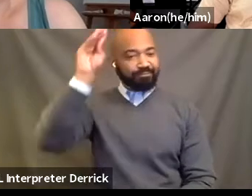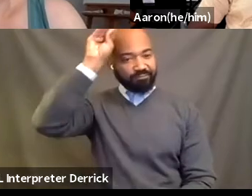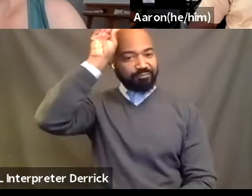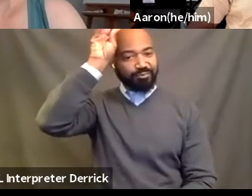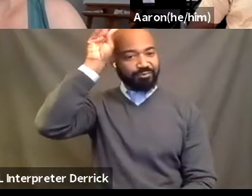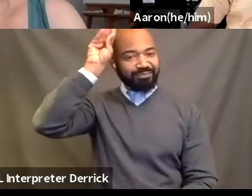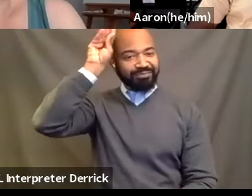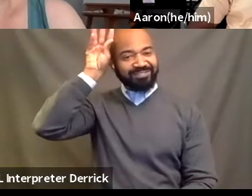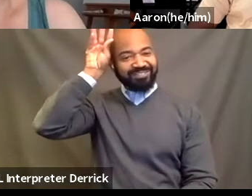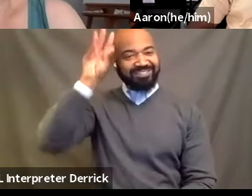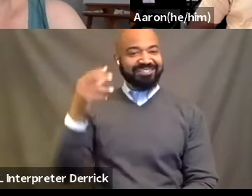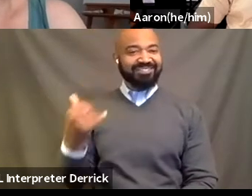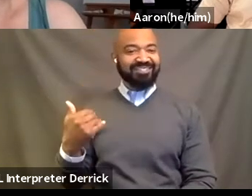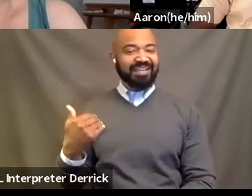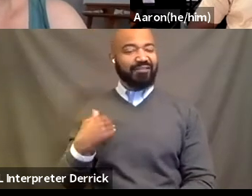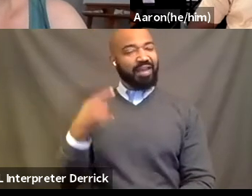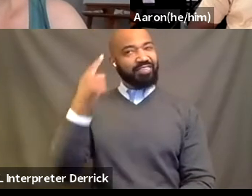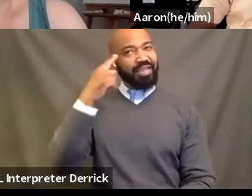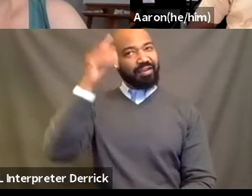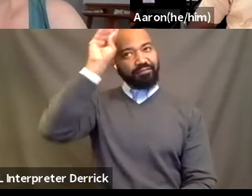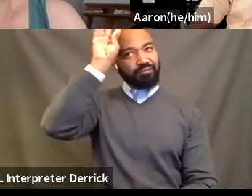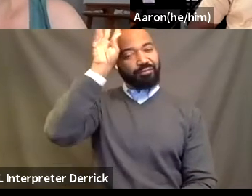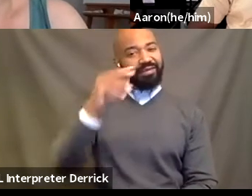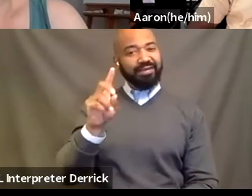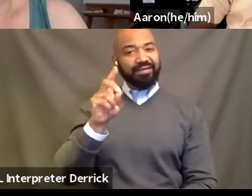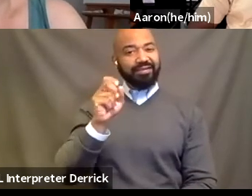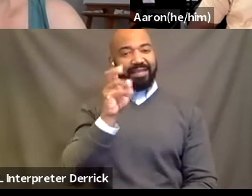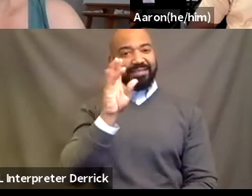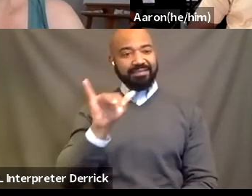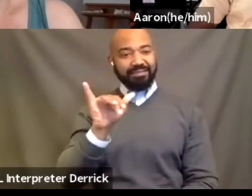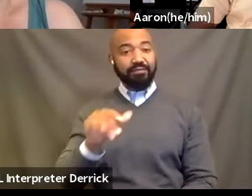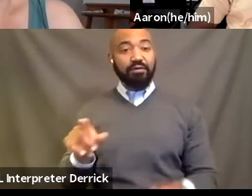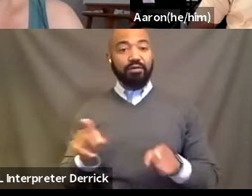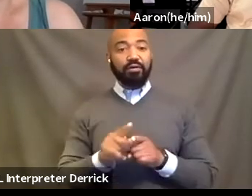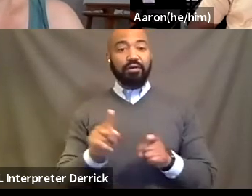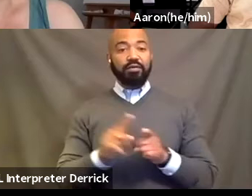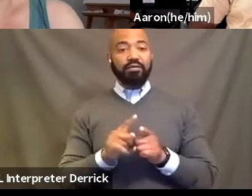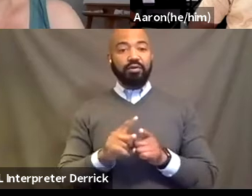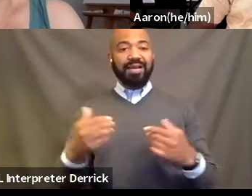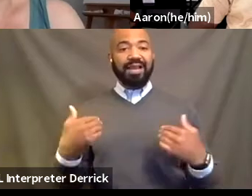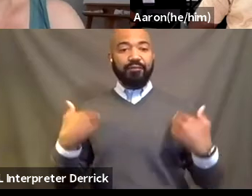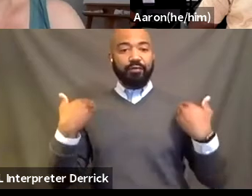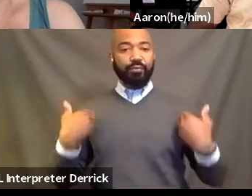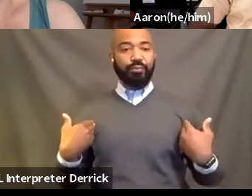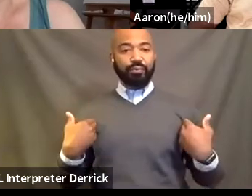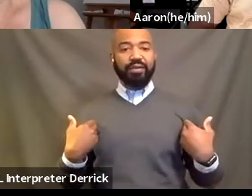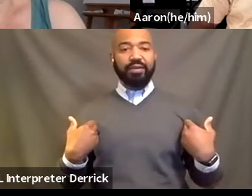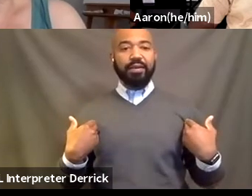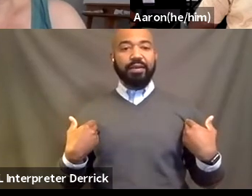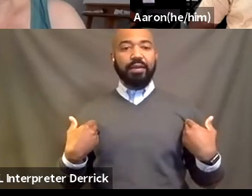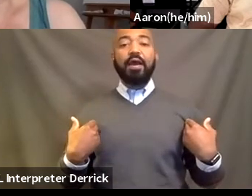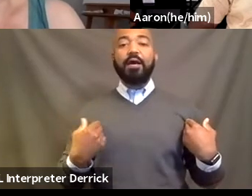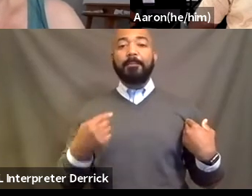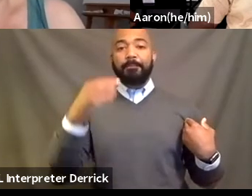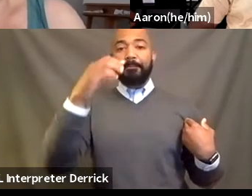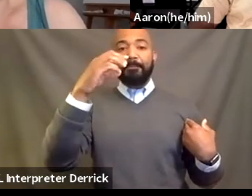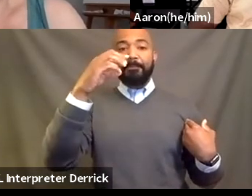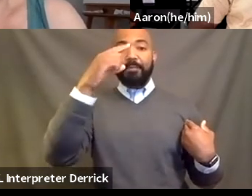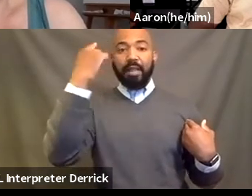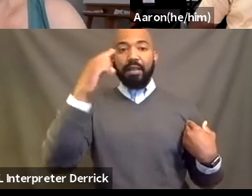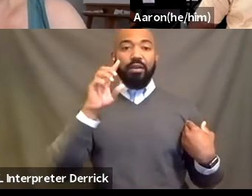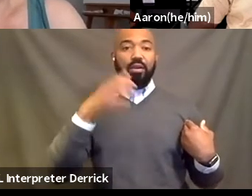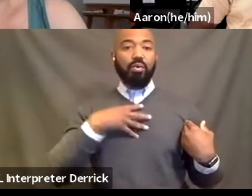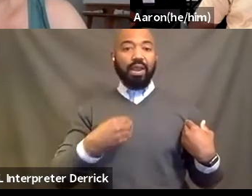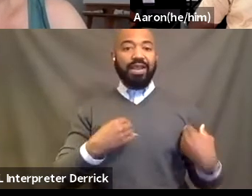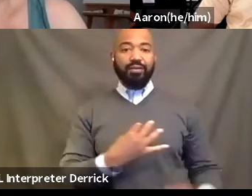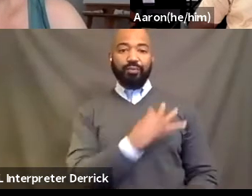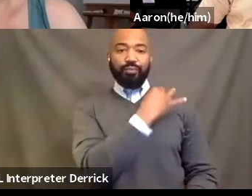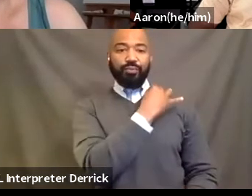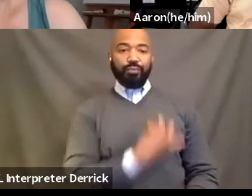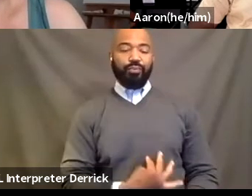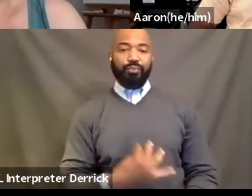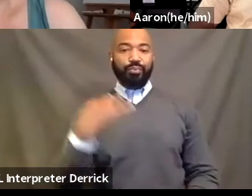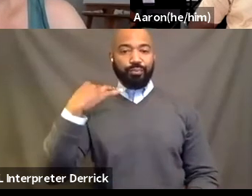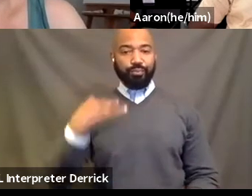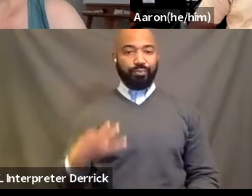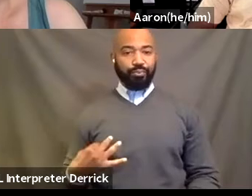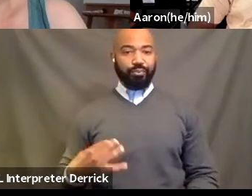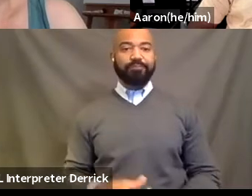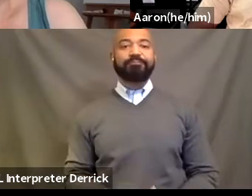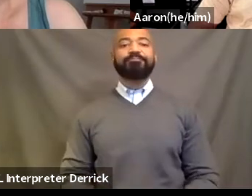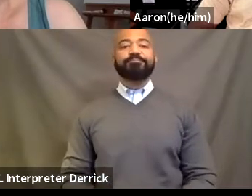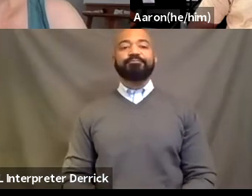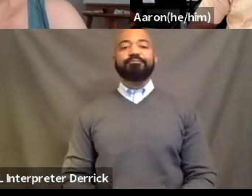x (they/themme): I am currently residing in brooklyn very specifically the neighborhood i'm in is on muncie manabe and canarsie land originally stewarded by those folks.